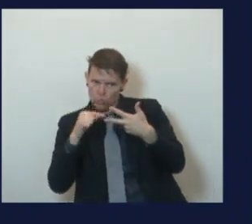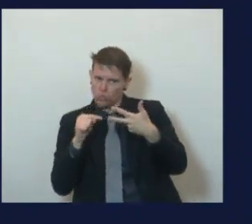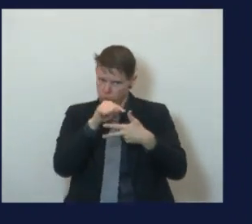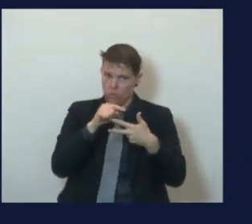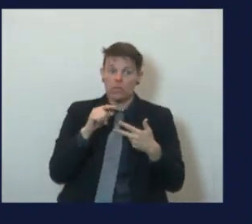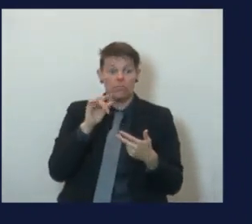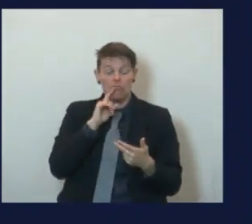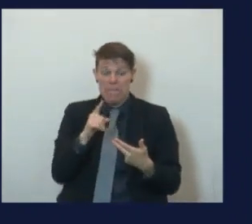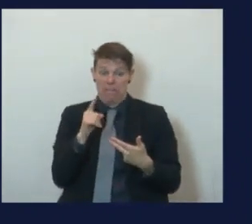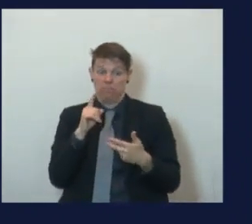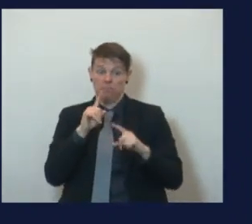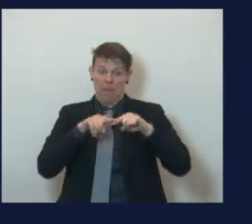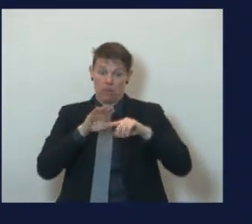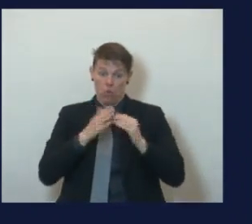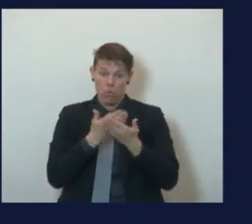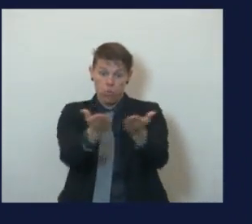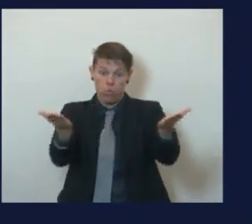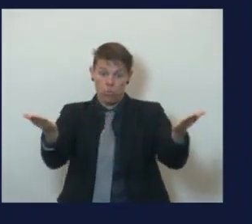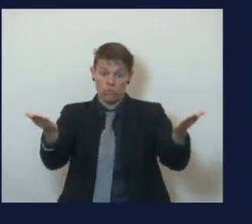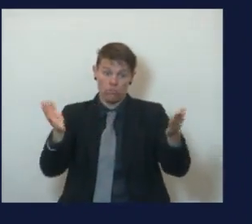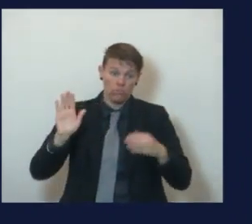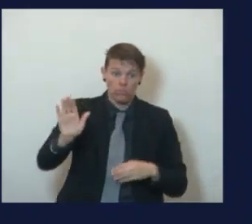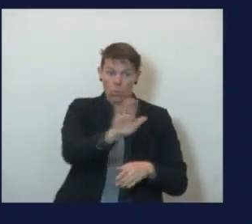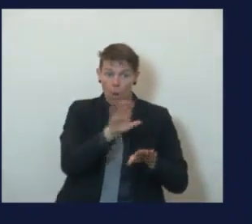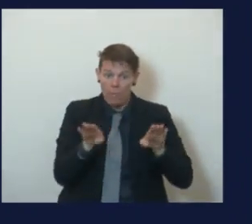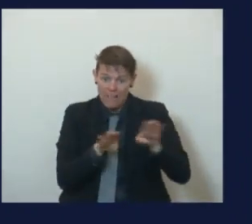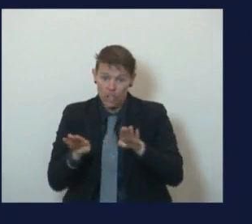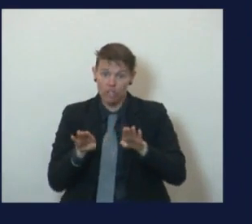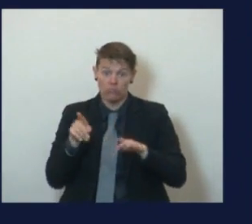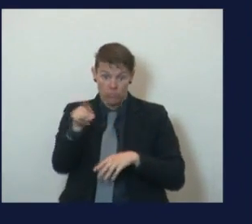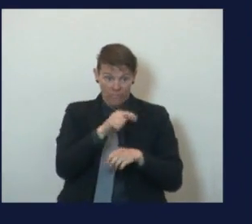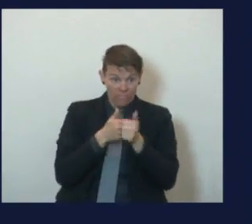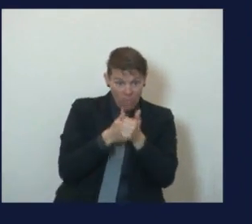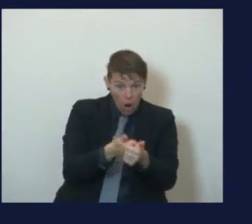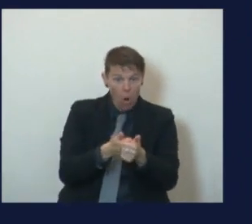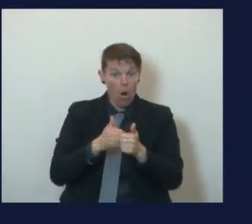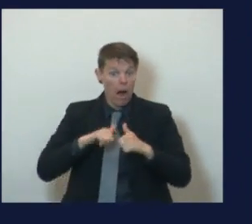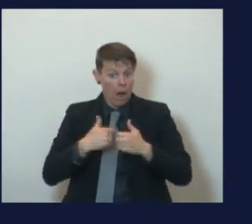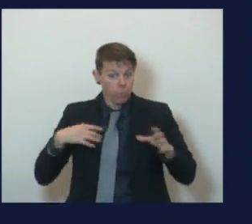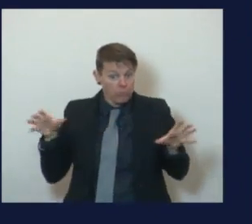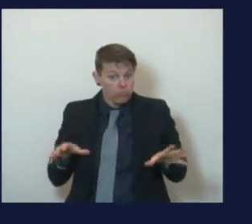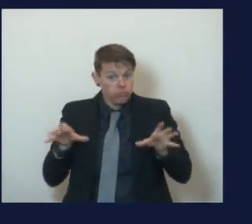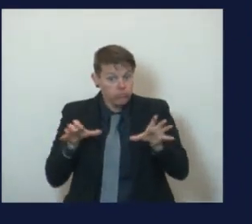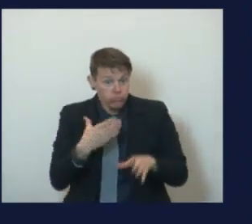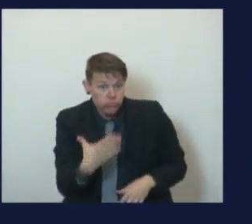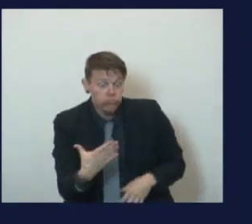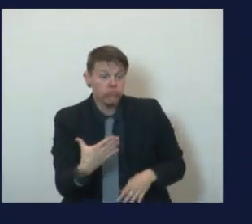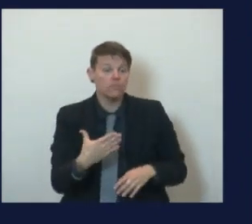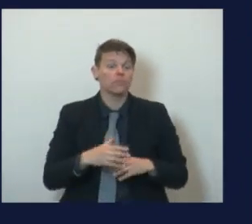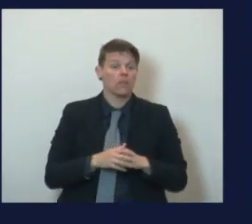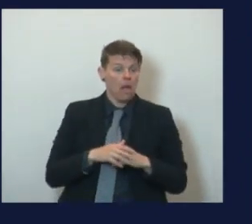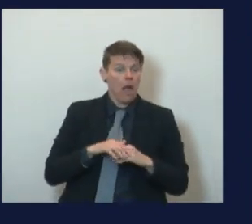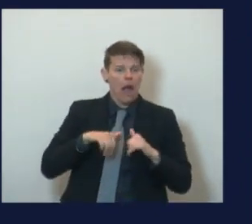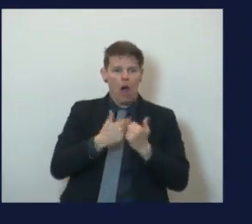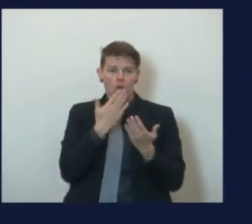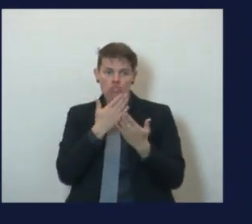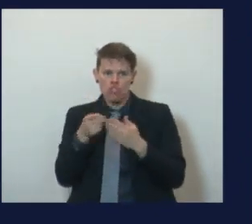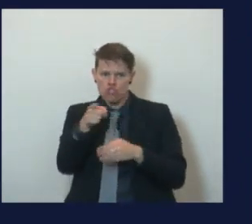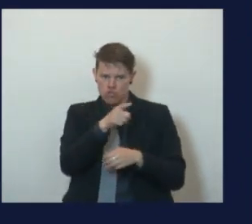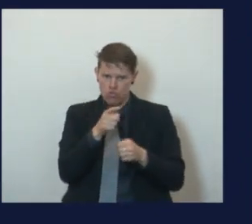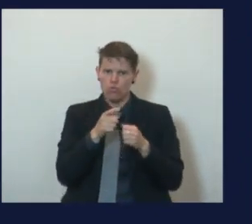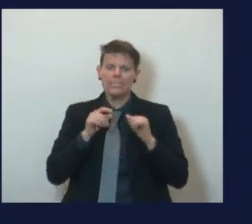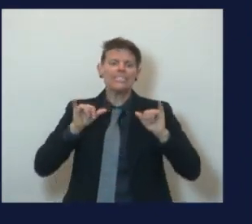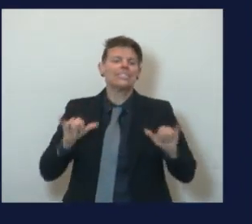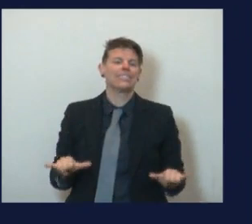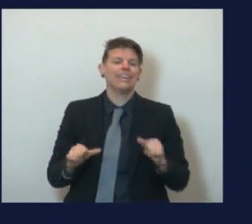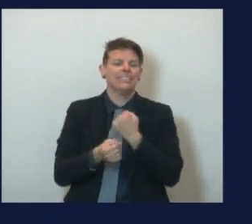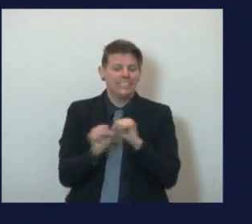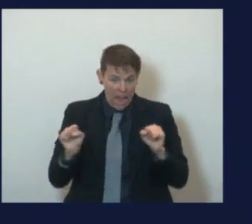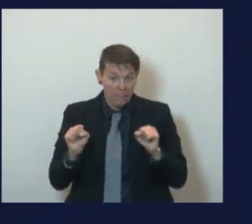LOOKING AT SOME OF THESE PHASES AND AN OPPORTUNITY AGAIN TO REITERATE IT REALLY DEPENDS ON NEW MEXICO HOW WELL WE DO?